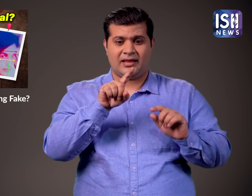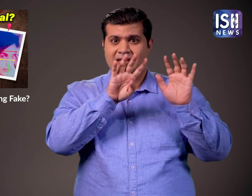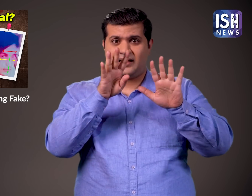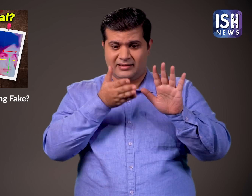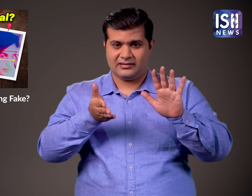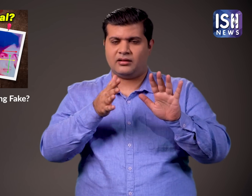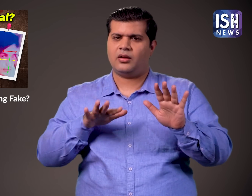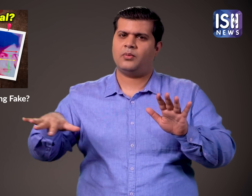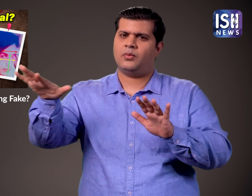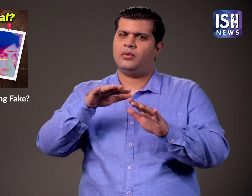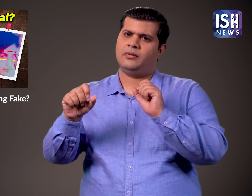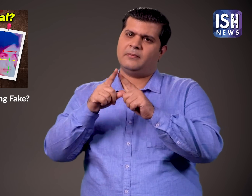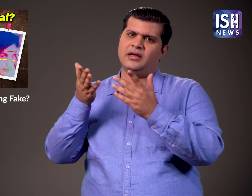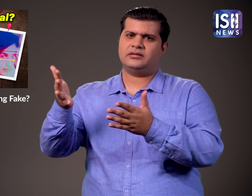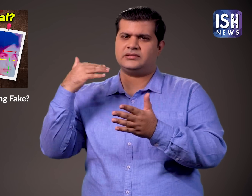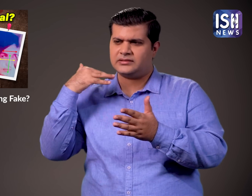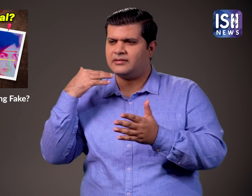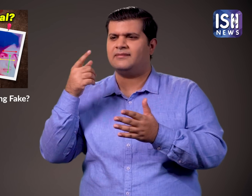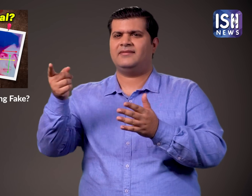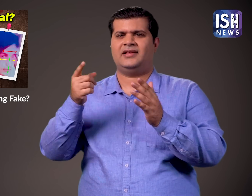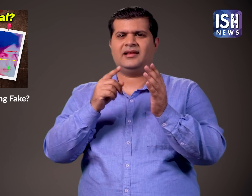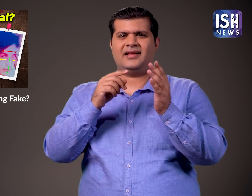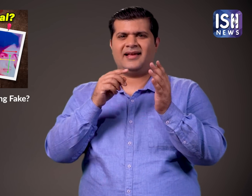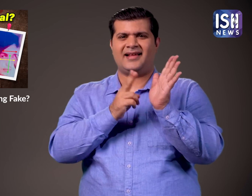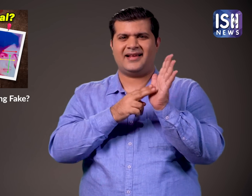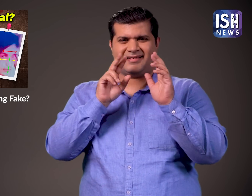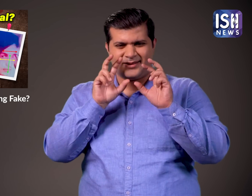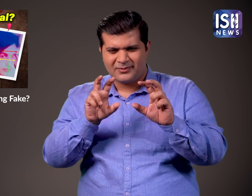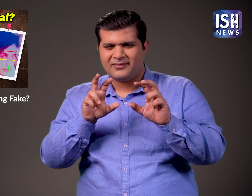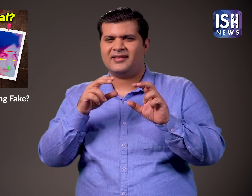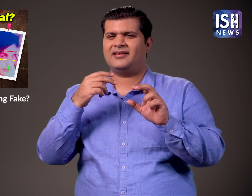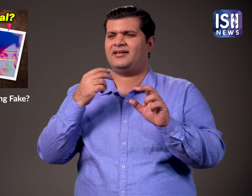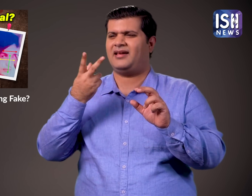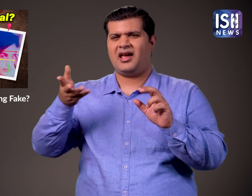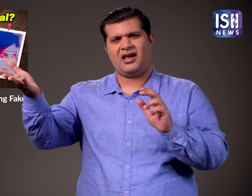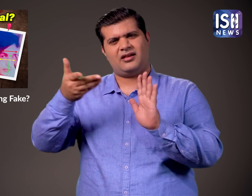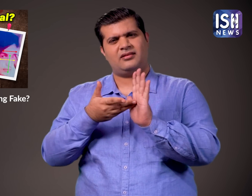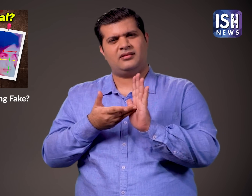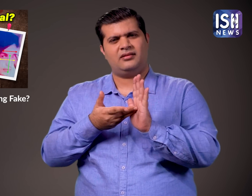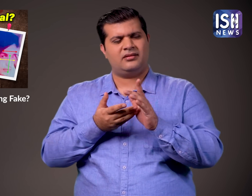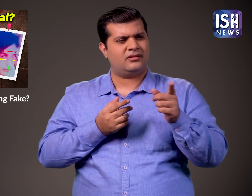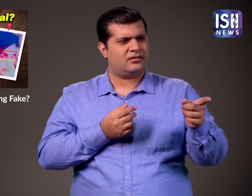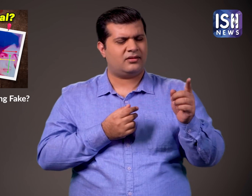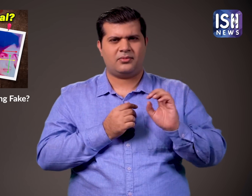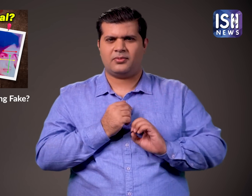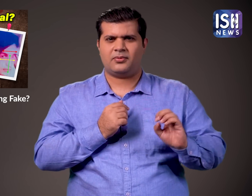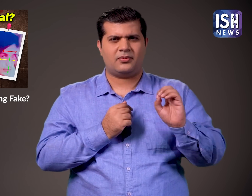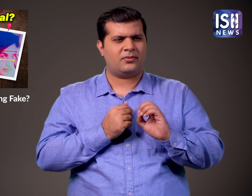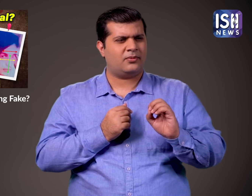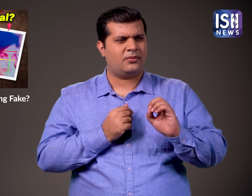but all of them matched with Saif and the residents samples and not Shezad.